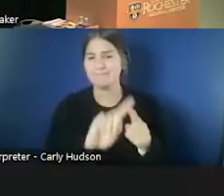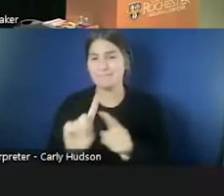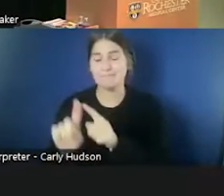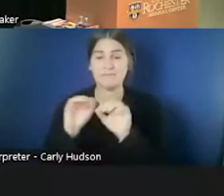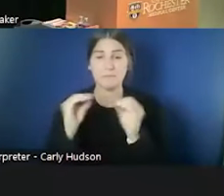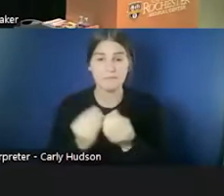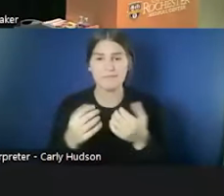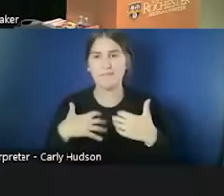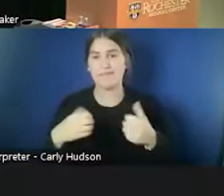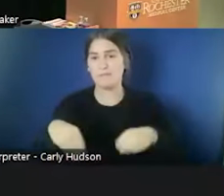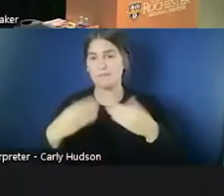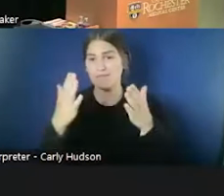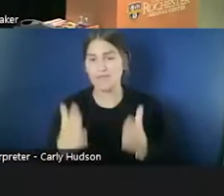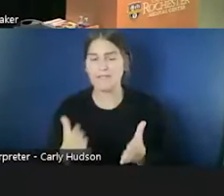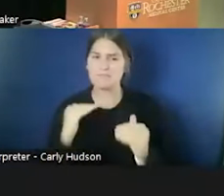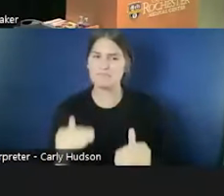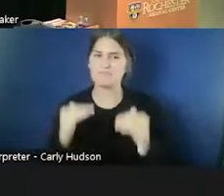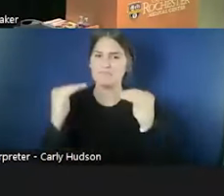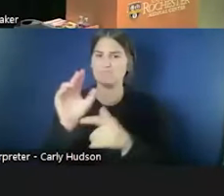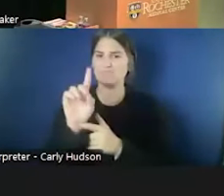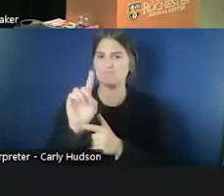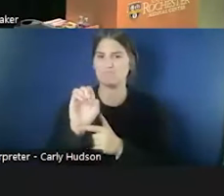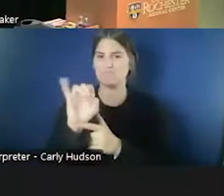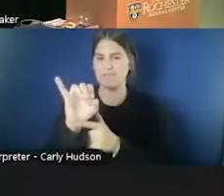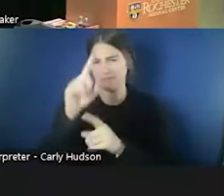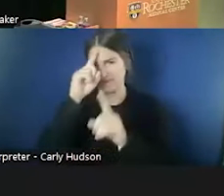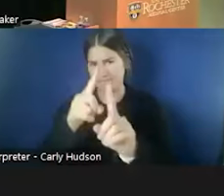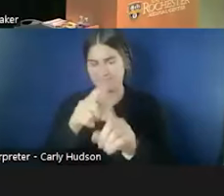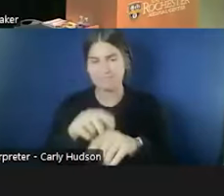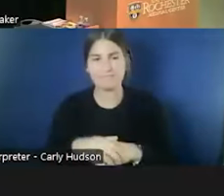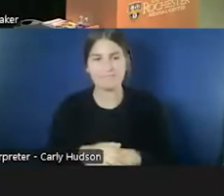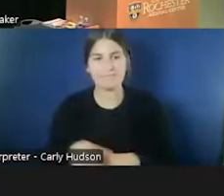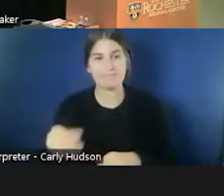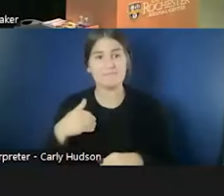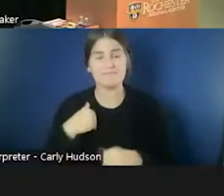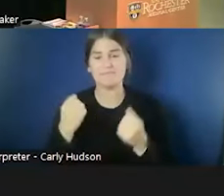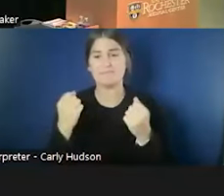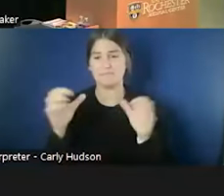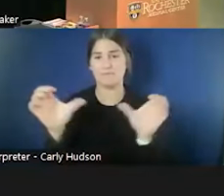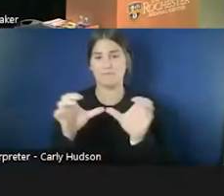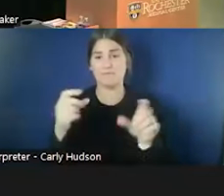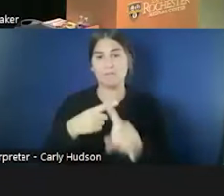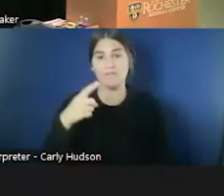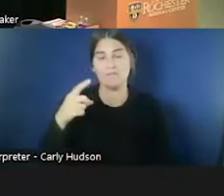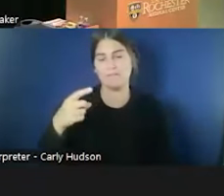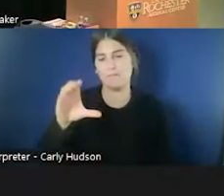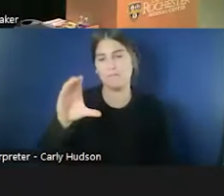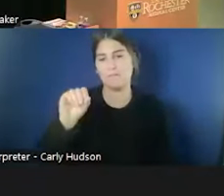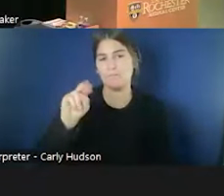to advance Dei initiatives Julio holds Dei certificates from Cornell and Muma College